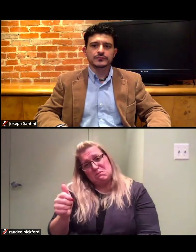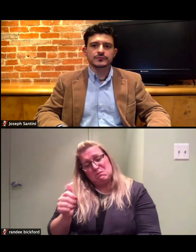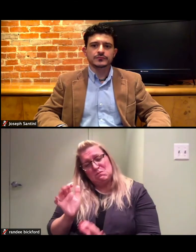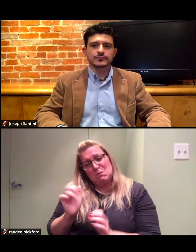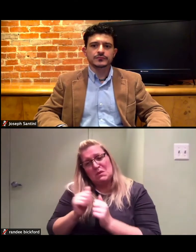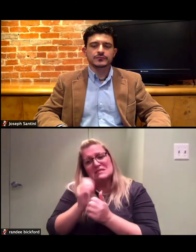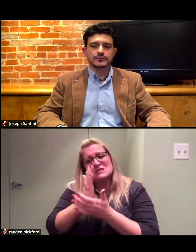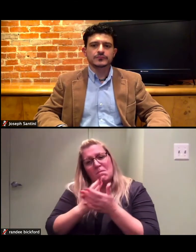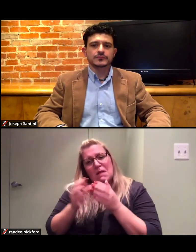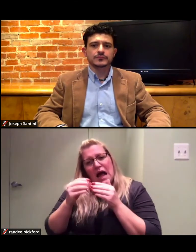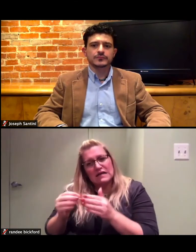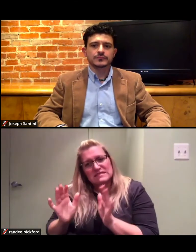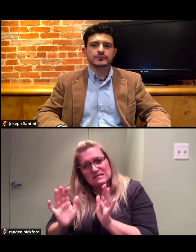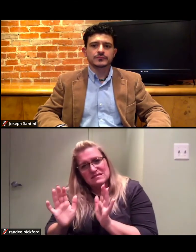as you expand that independence,